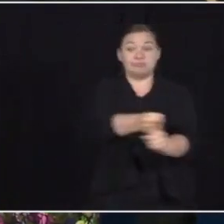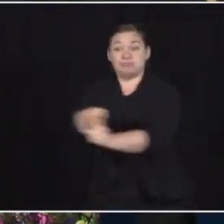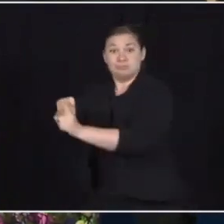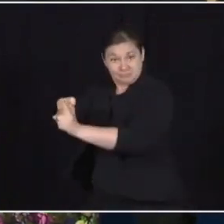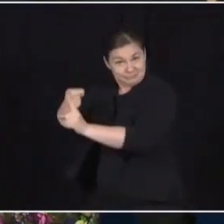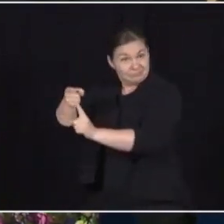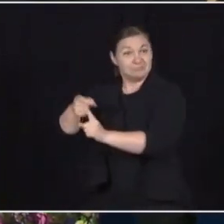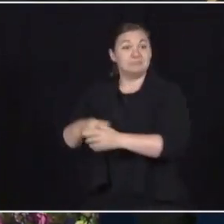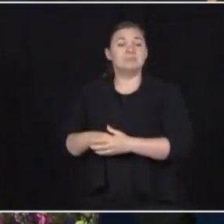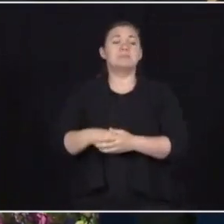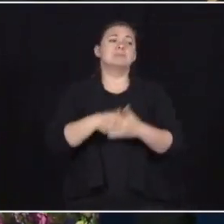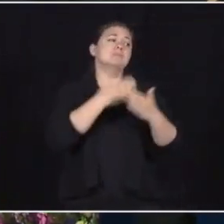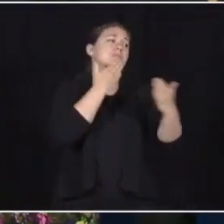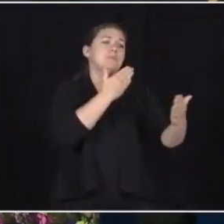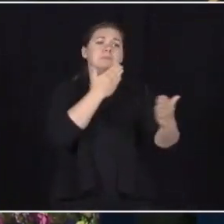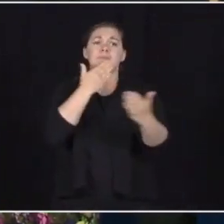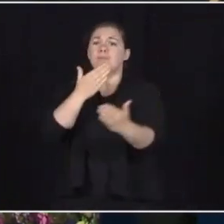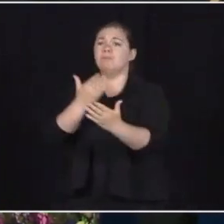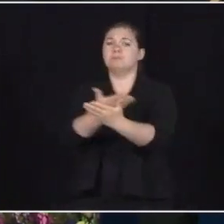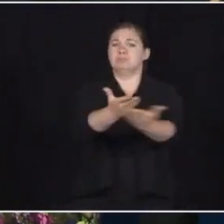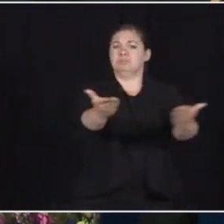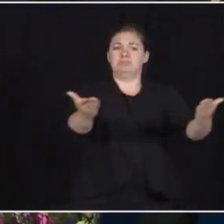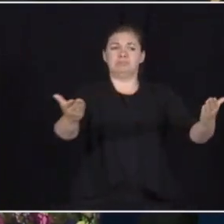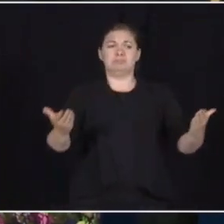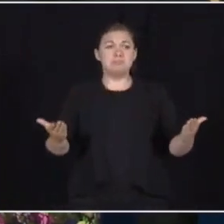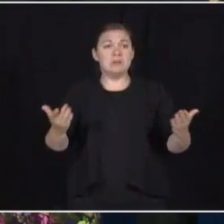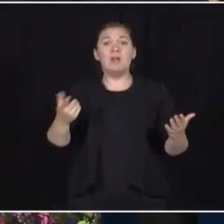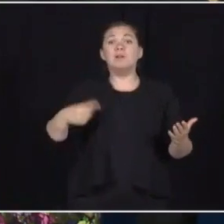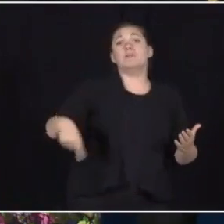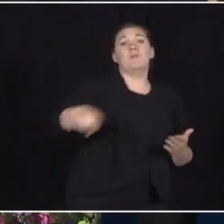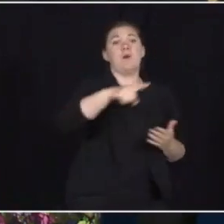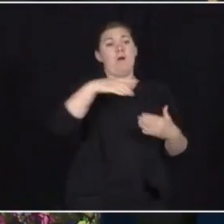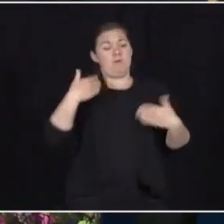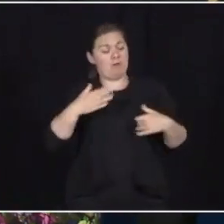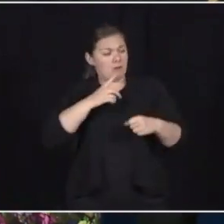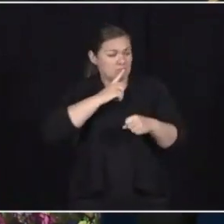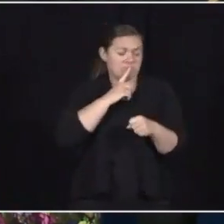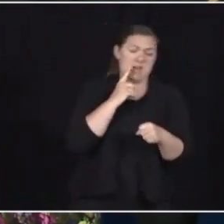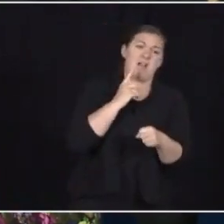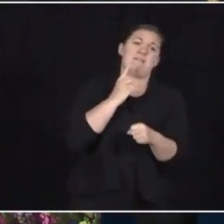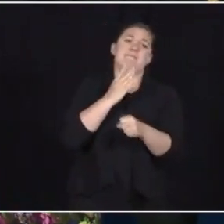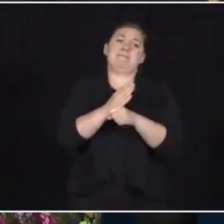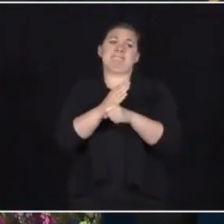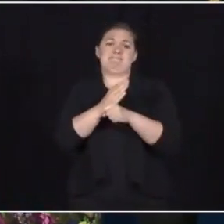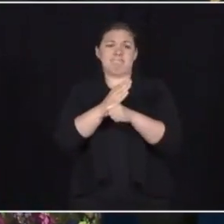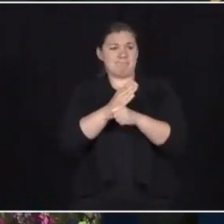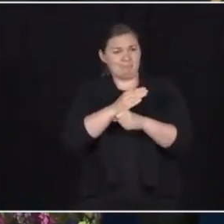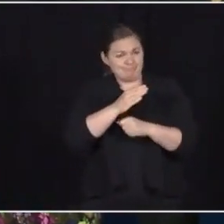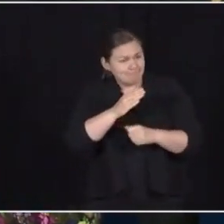because it is your commitment, your dedication and the progress we have made together as a province.